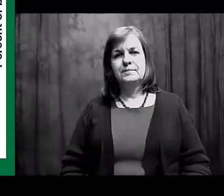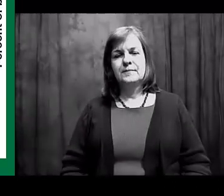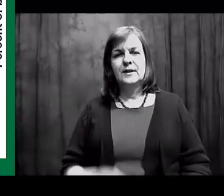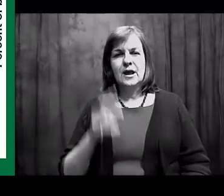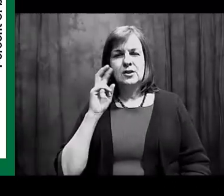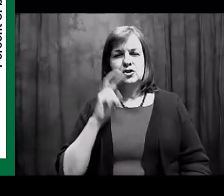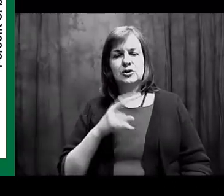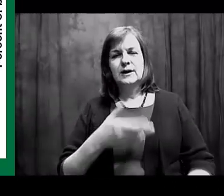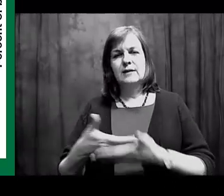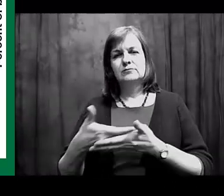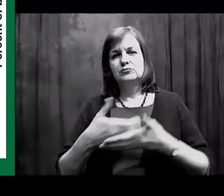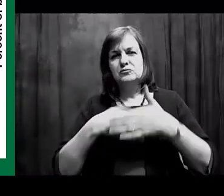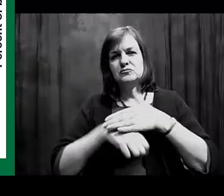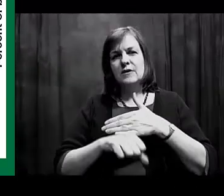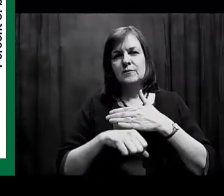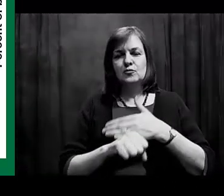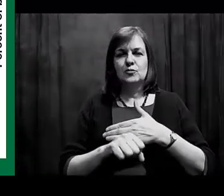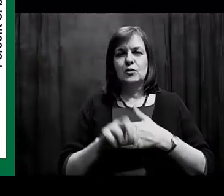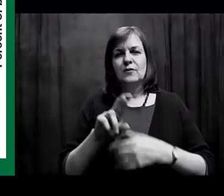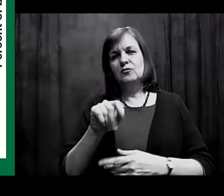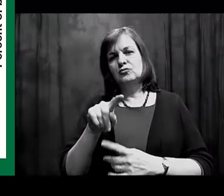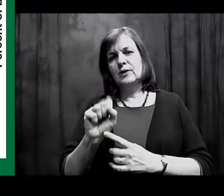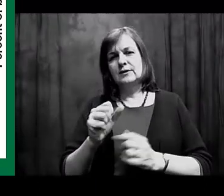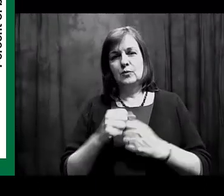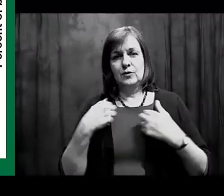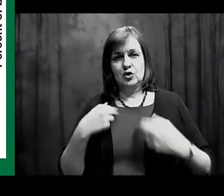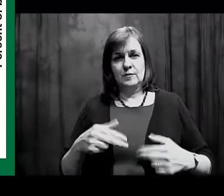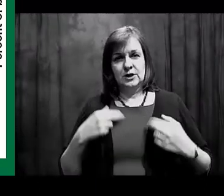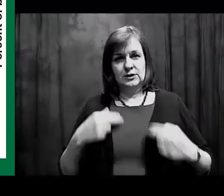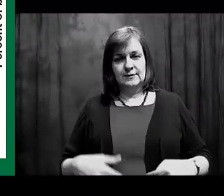let's look at infant birth rates in the human population